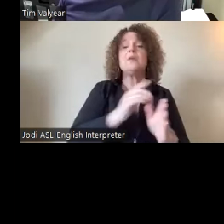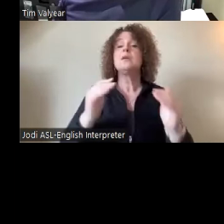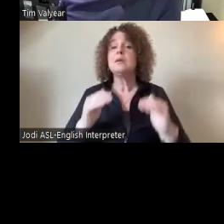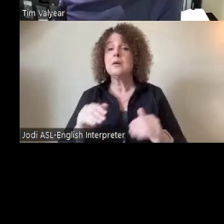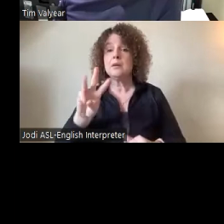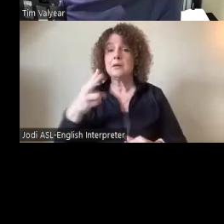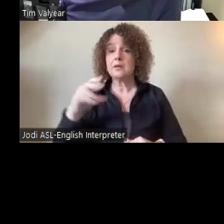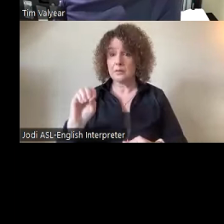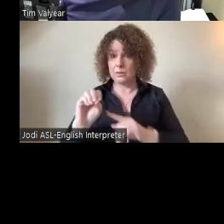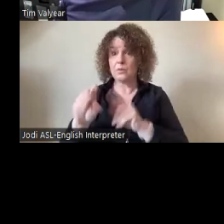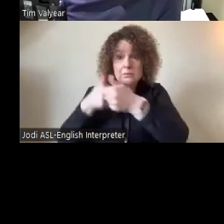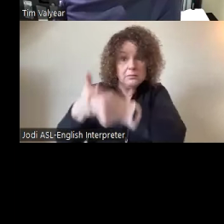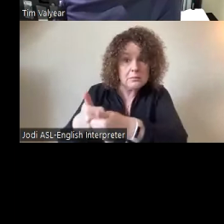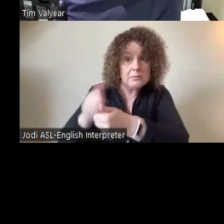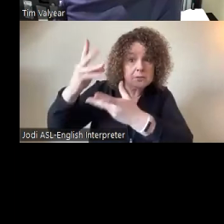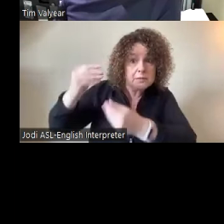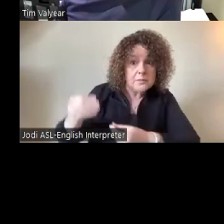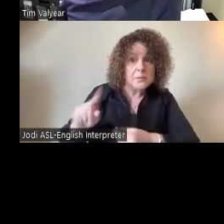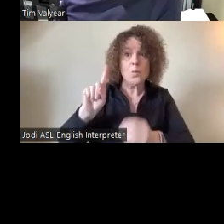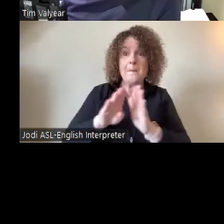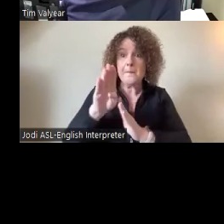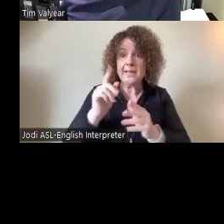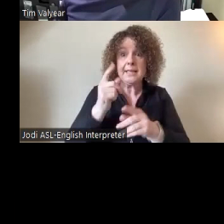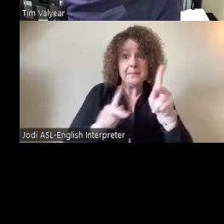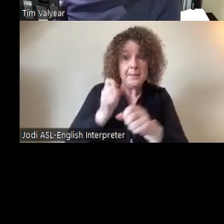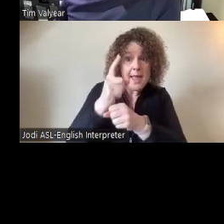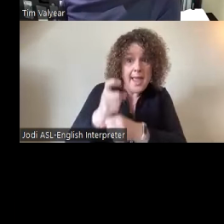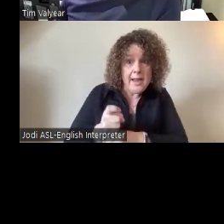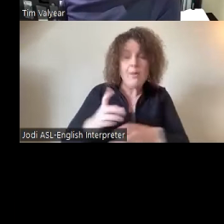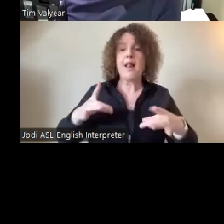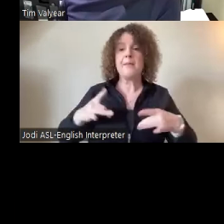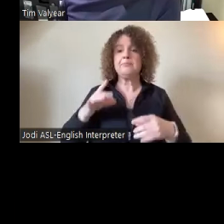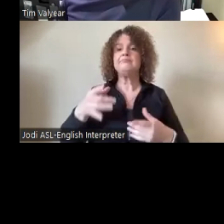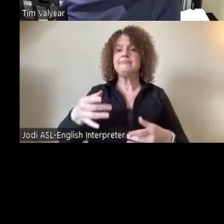people died from respiratory infections alone, not counting